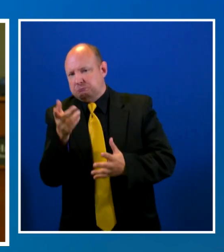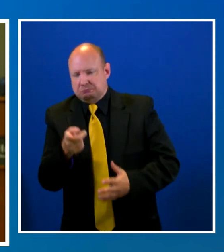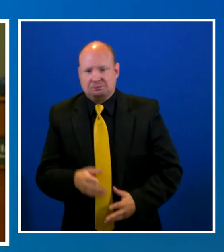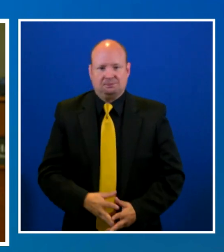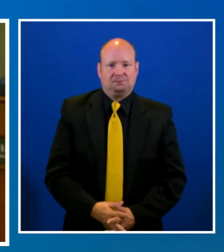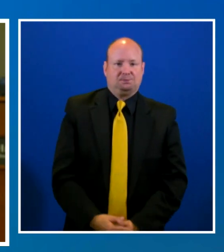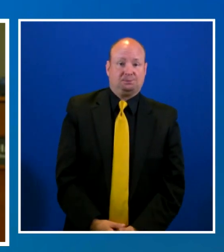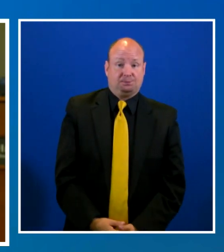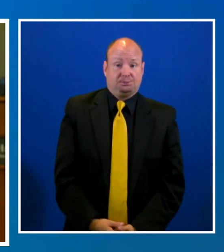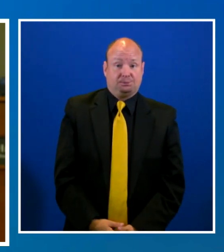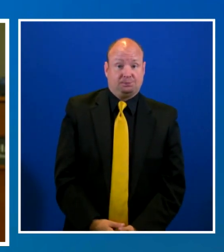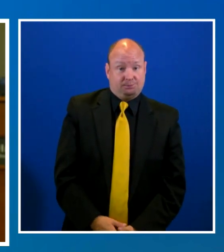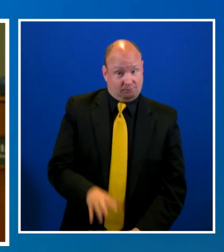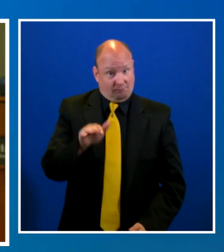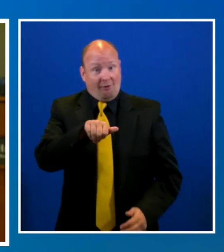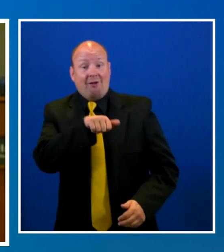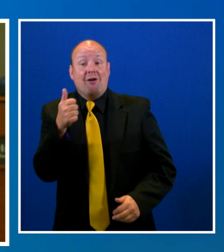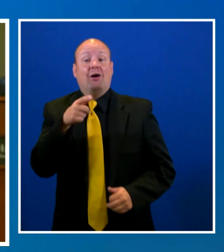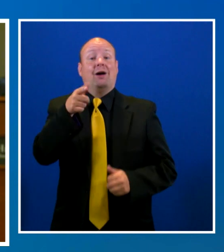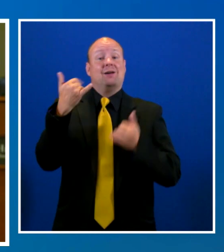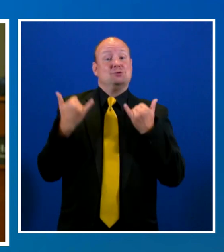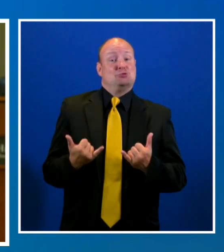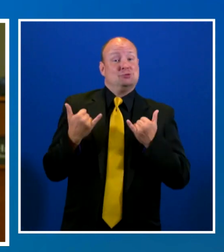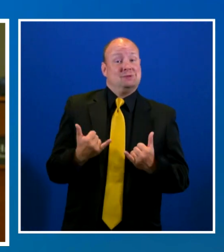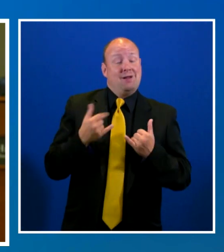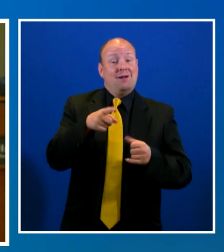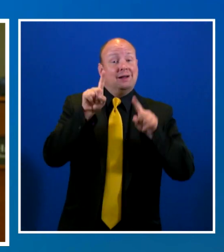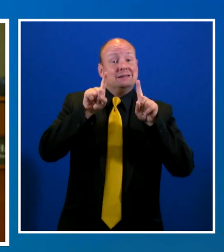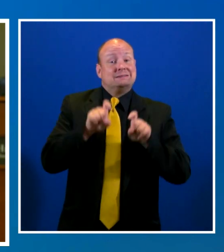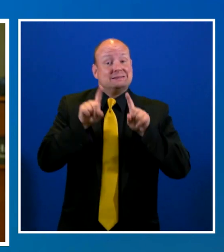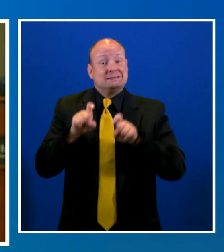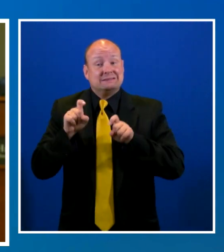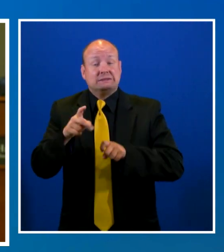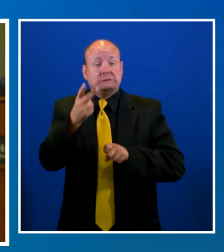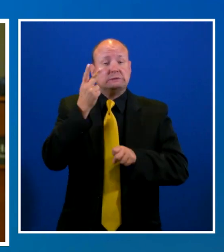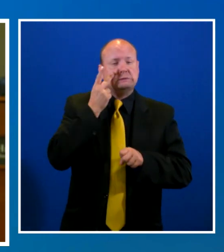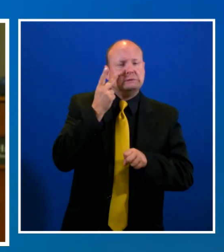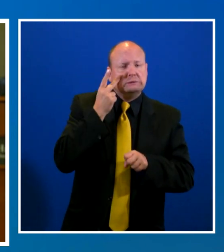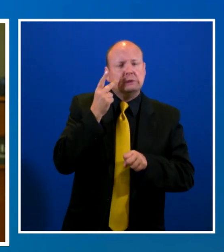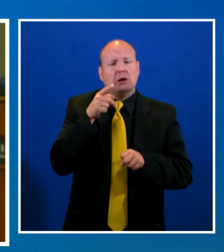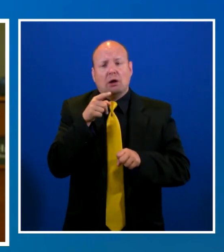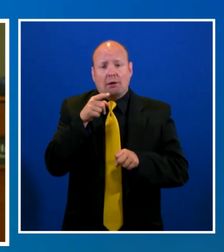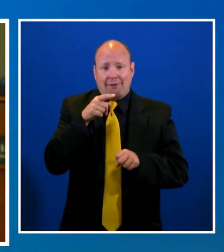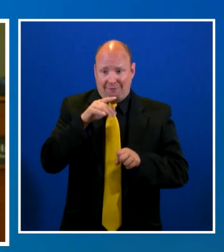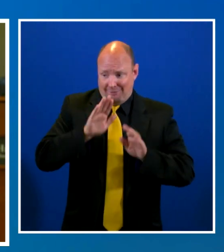tested for safety and efficacy in children ages two and up.